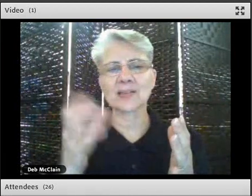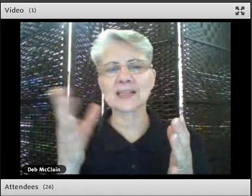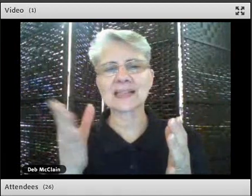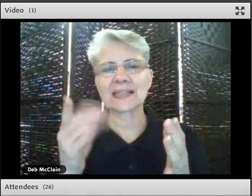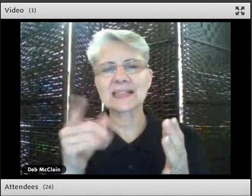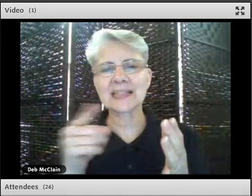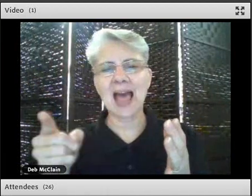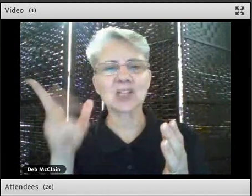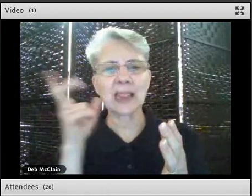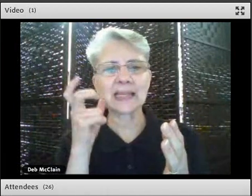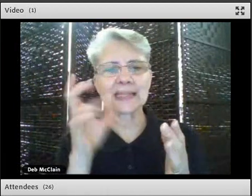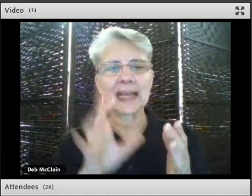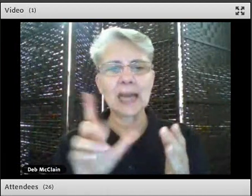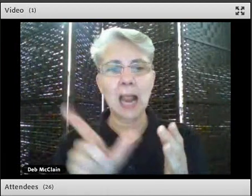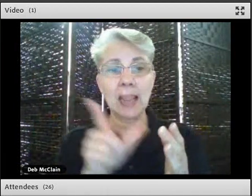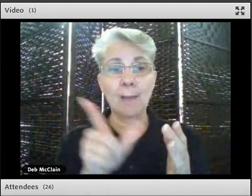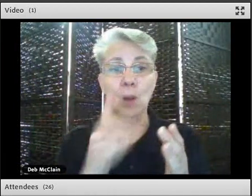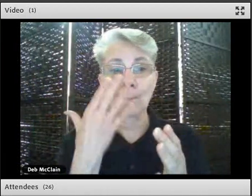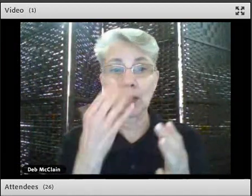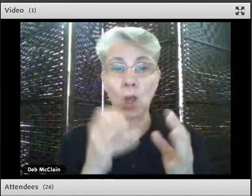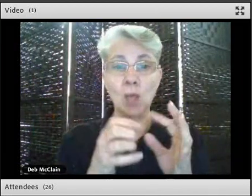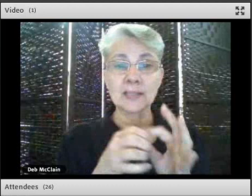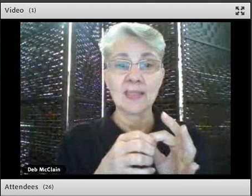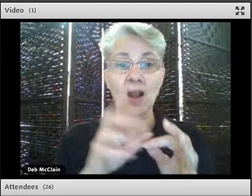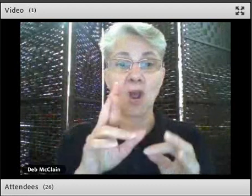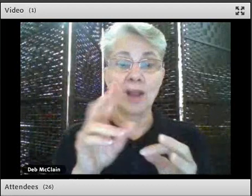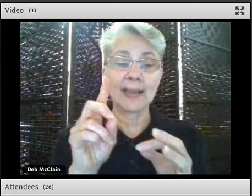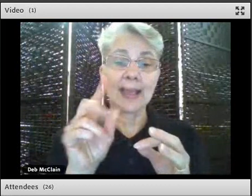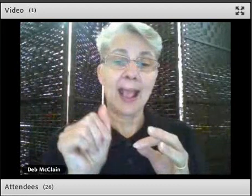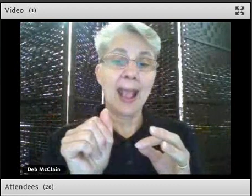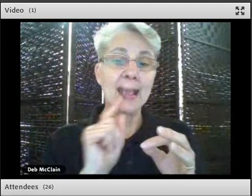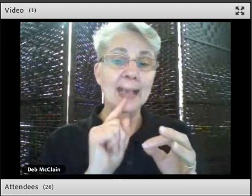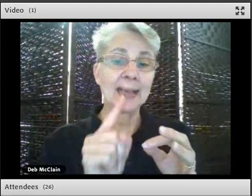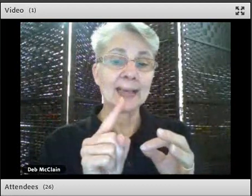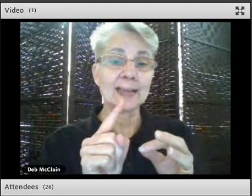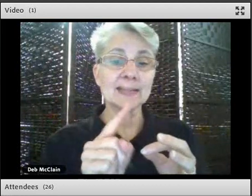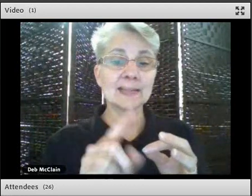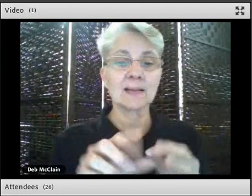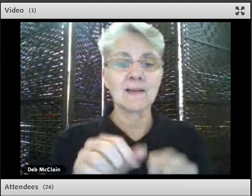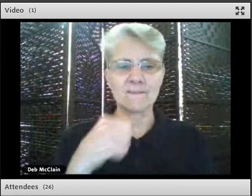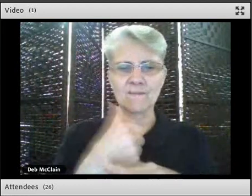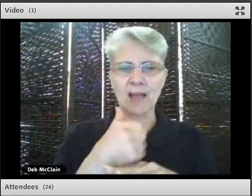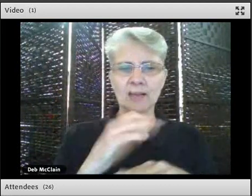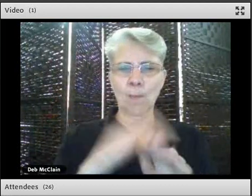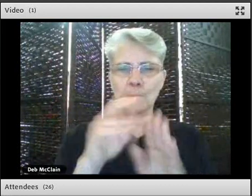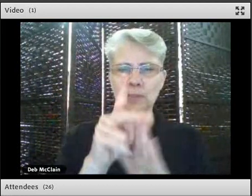which is that "take what you see" type of principle, the publisher here is going to look different